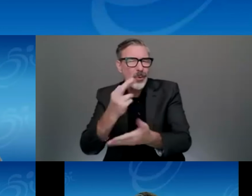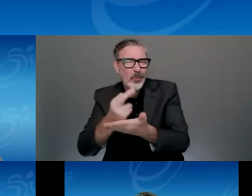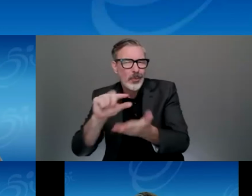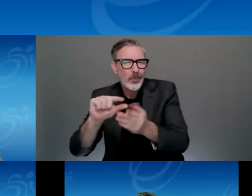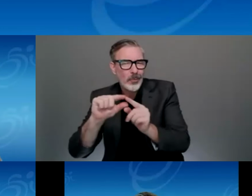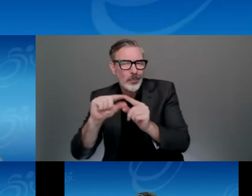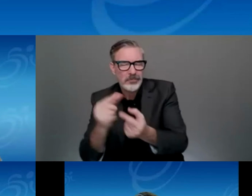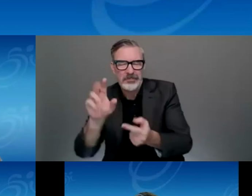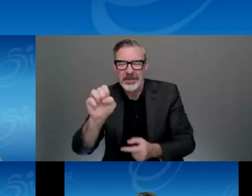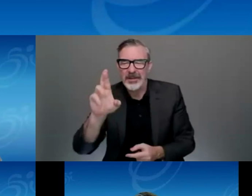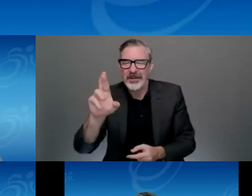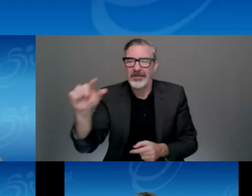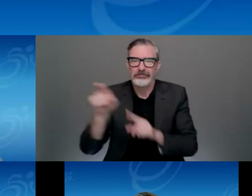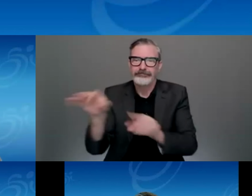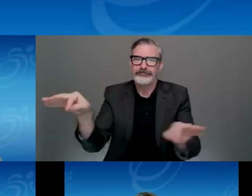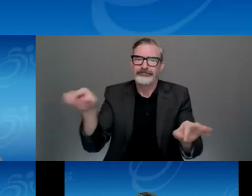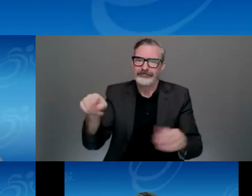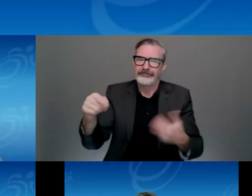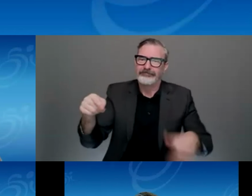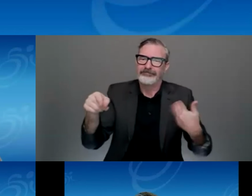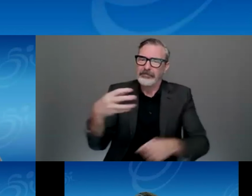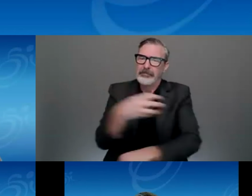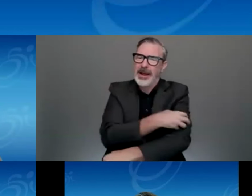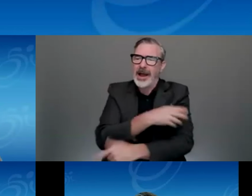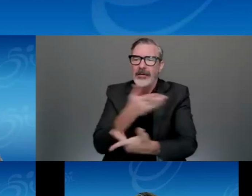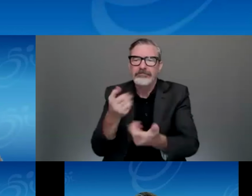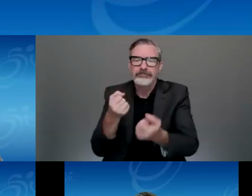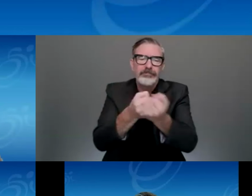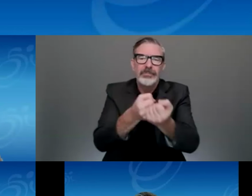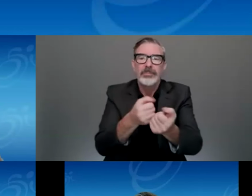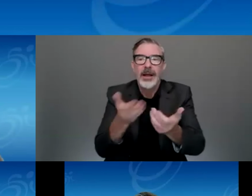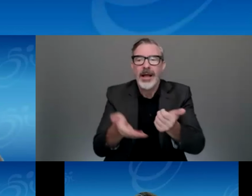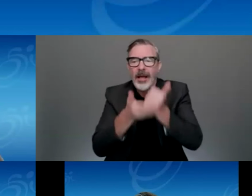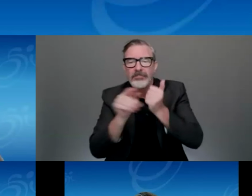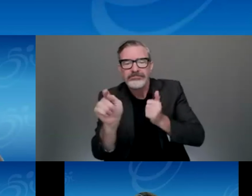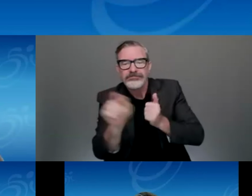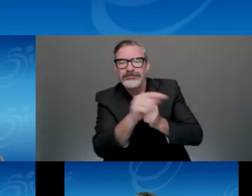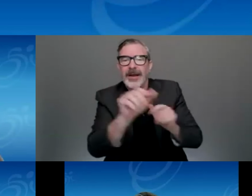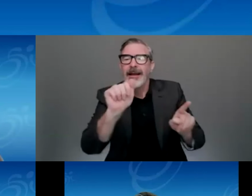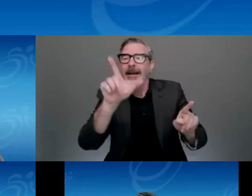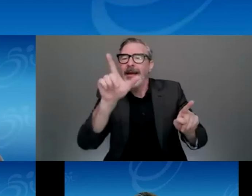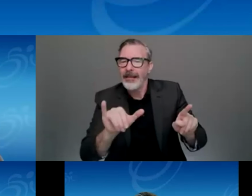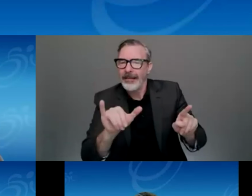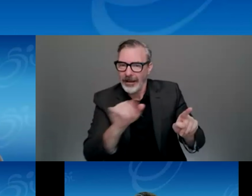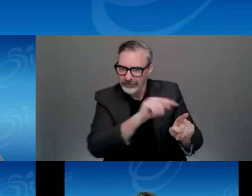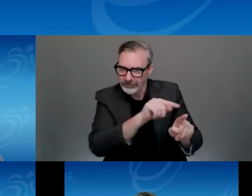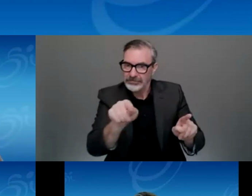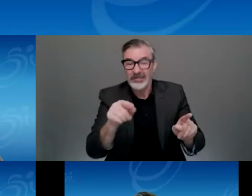and building and culture with allies. How do we give accountability to our allies to actually take ownership for,